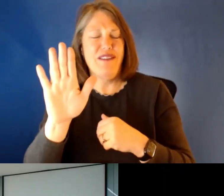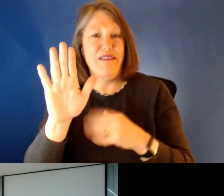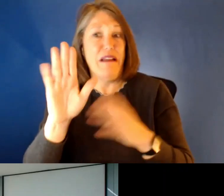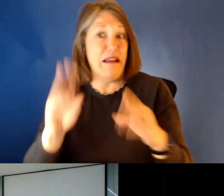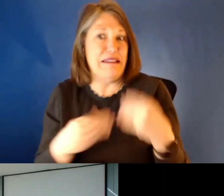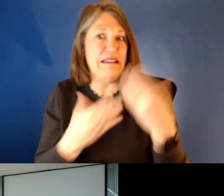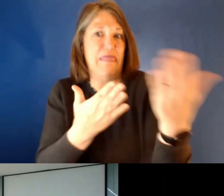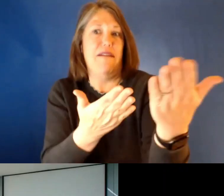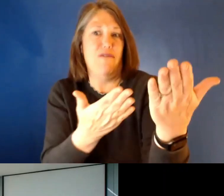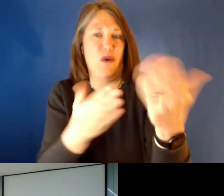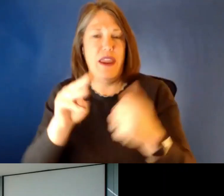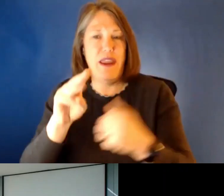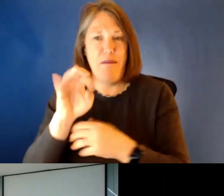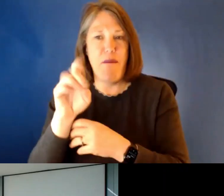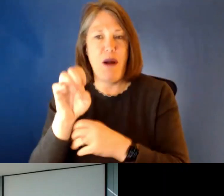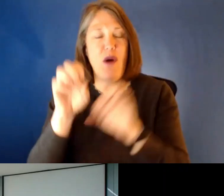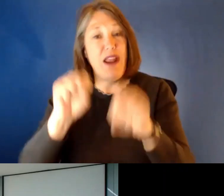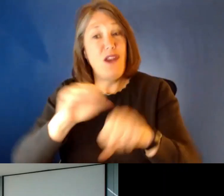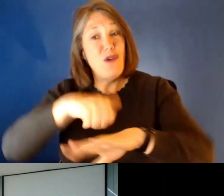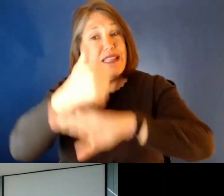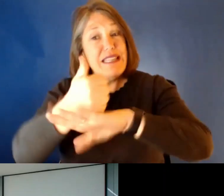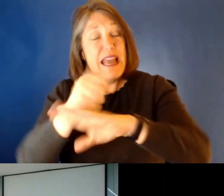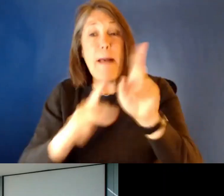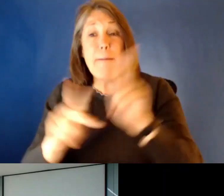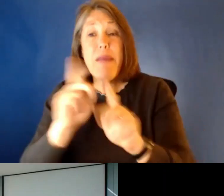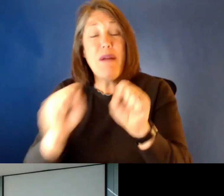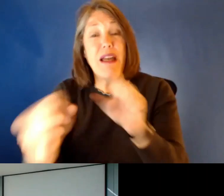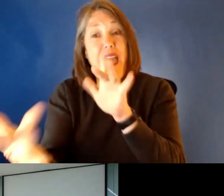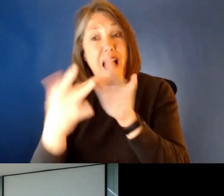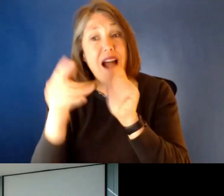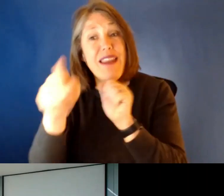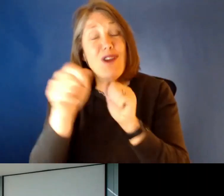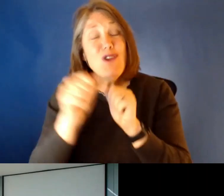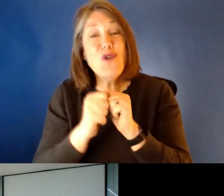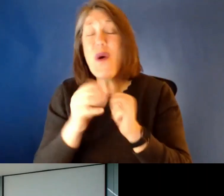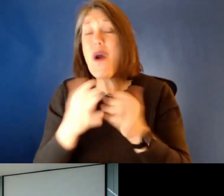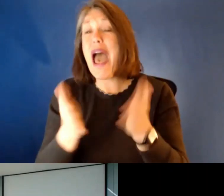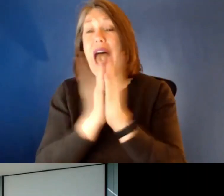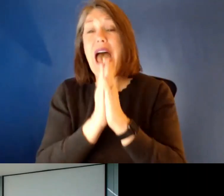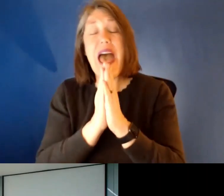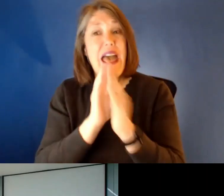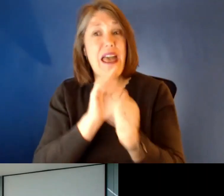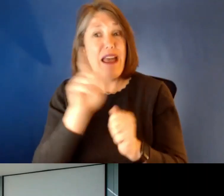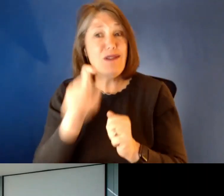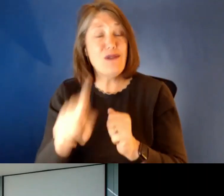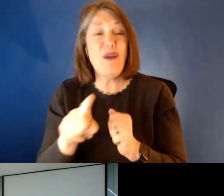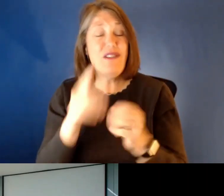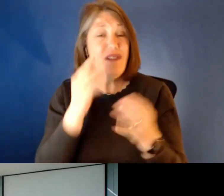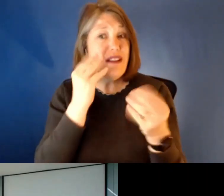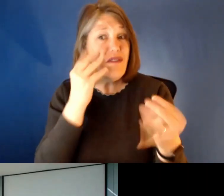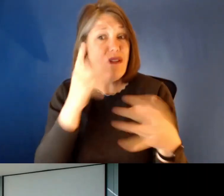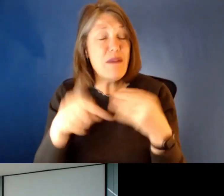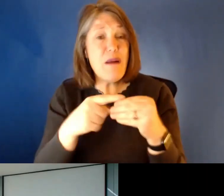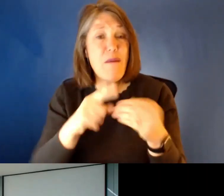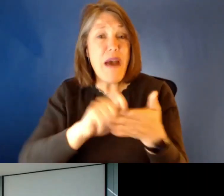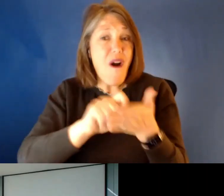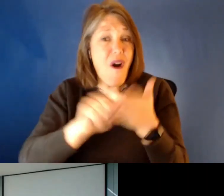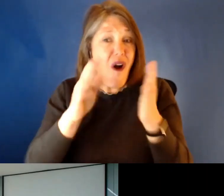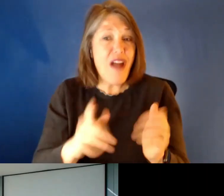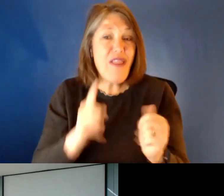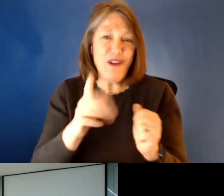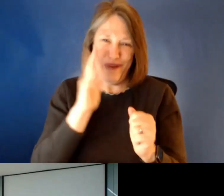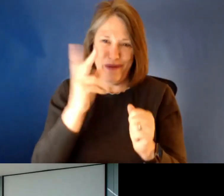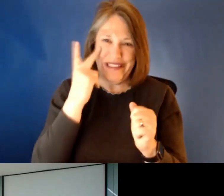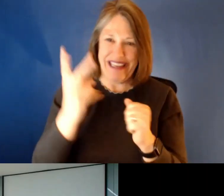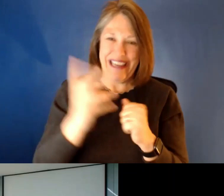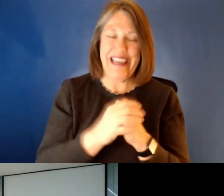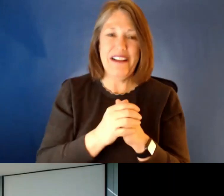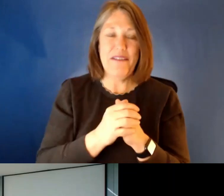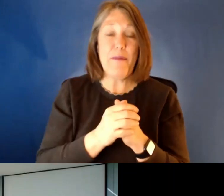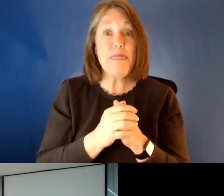06:17:47 You can set those up, people can contact you and as importantly